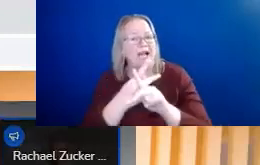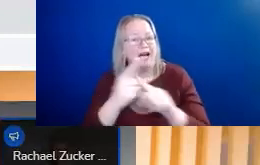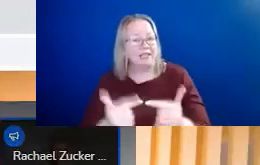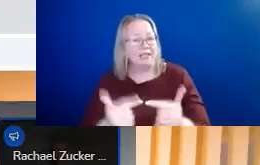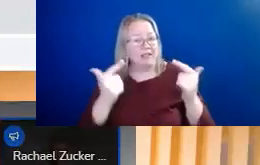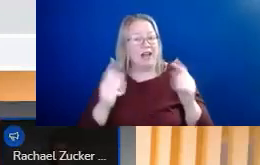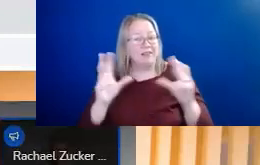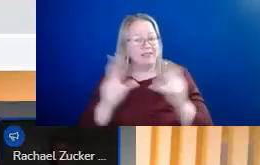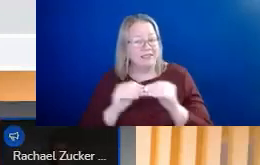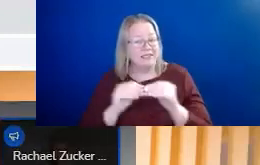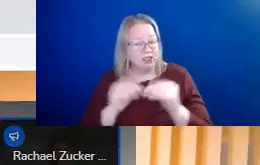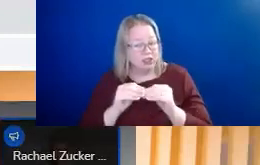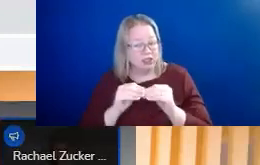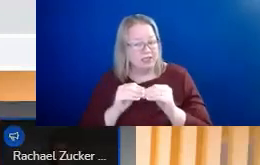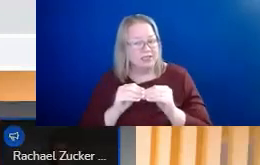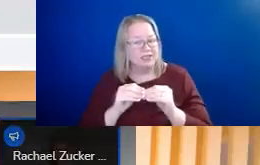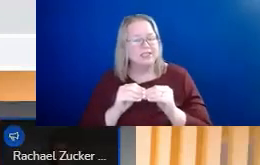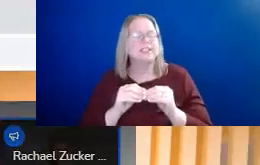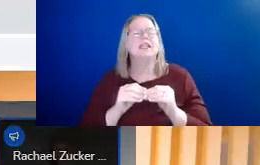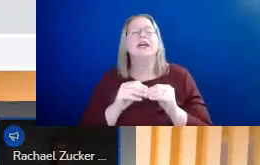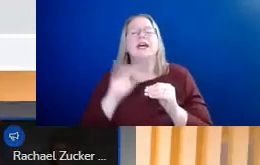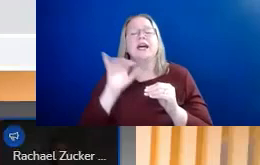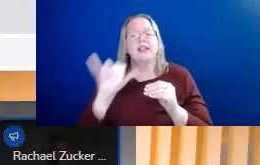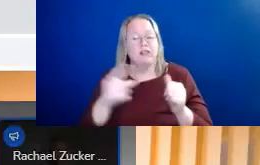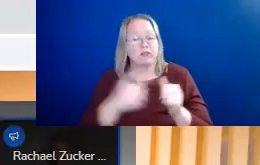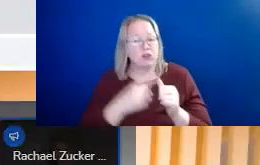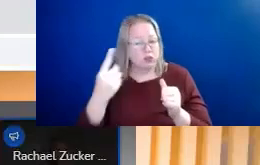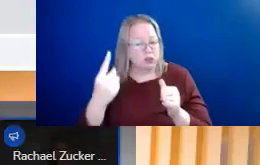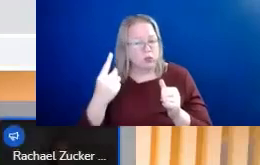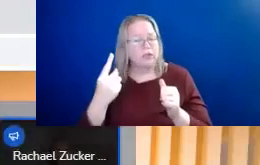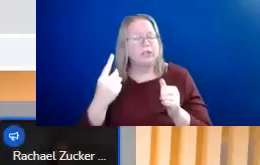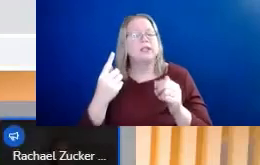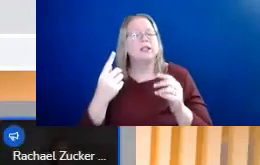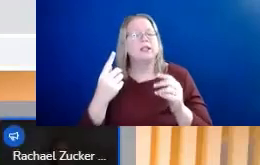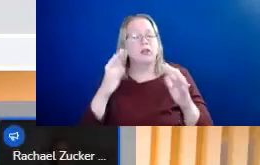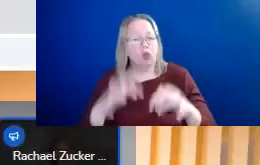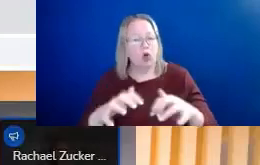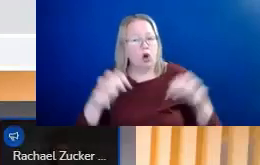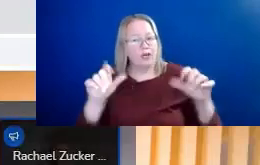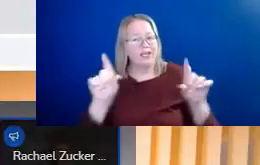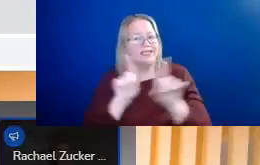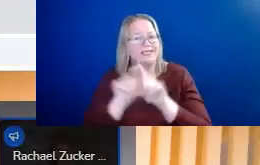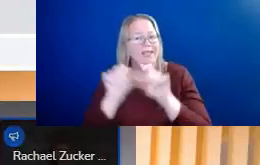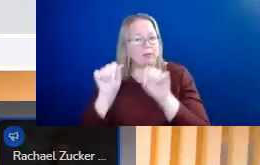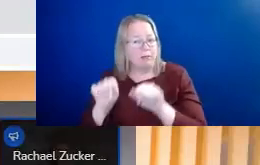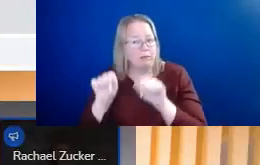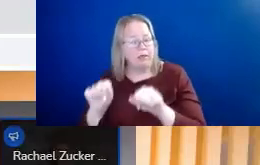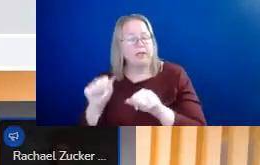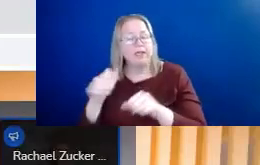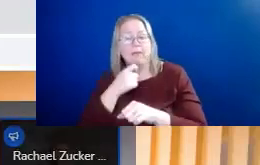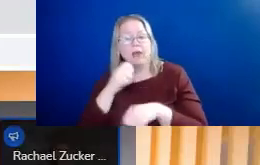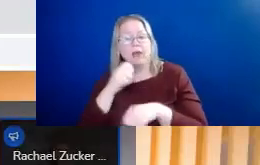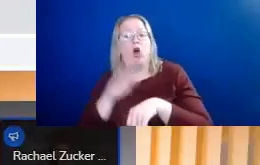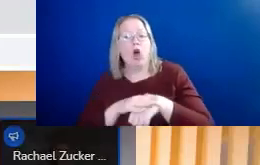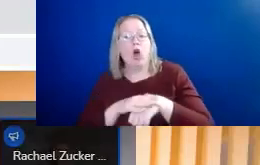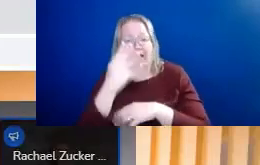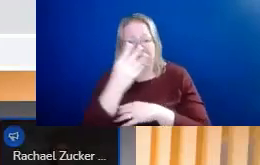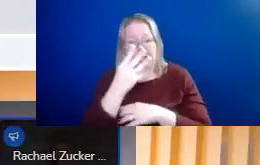platforms this first one that we are 12:27:32 in, the audience has the same ability to turn on their microphone 12:27:35 and camera as he presenters